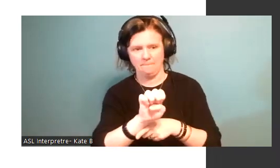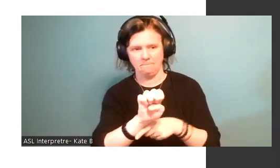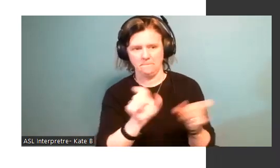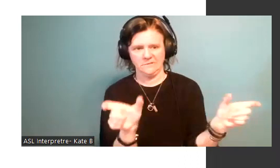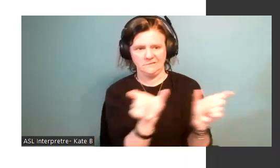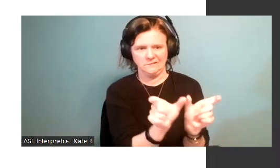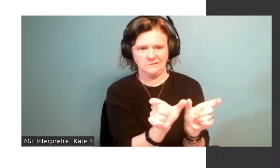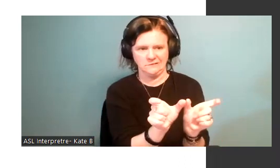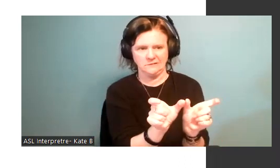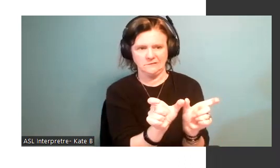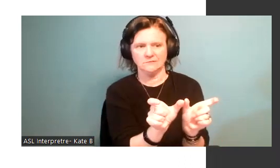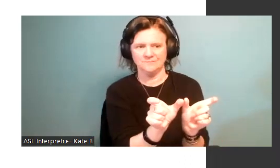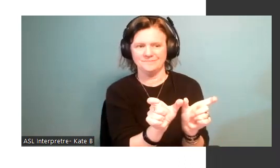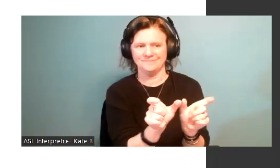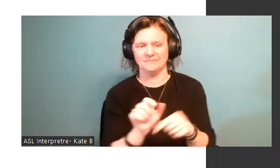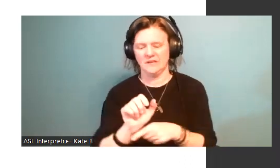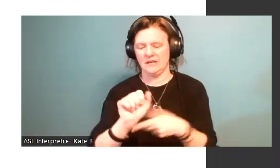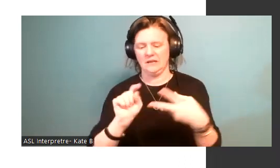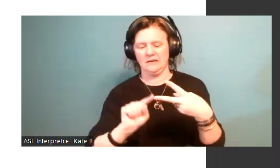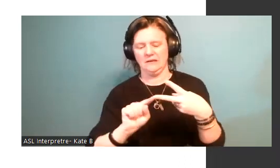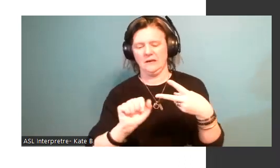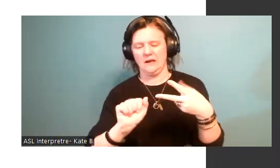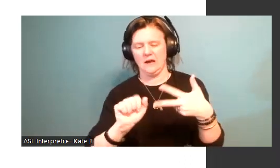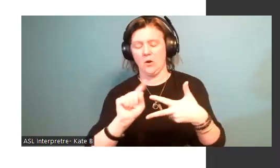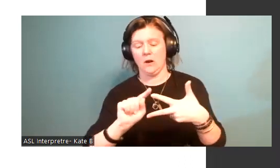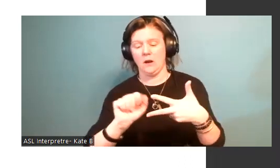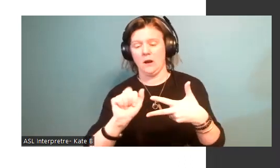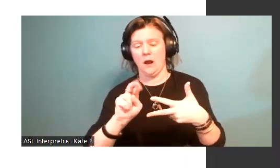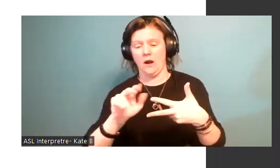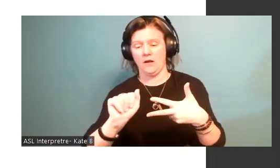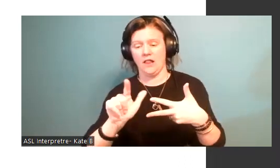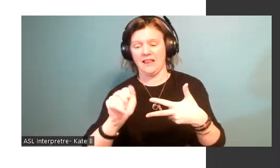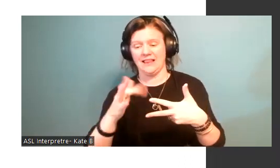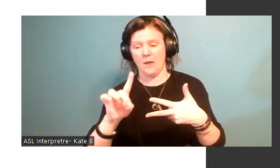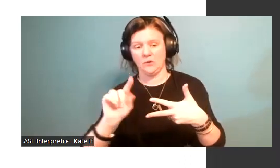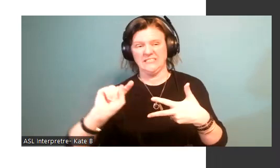in this case, when the screen reader gets to the